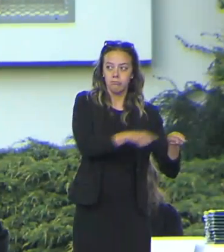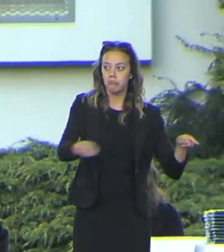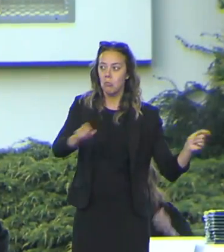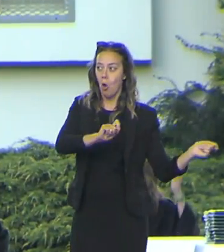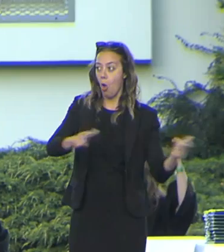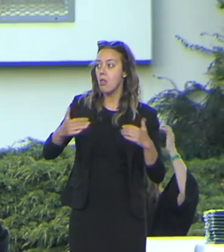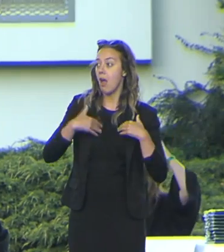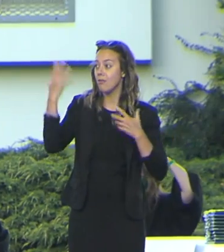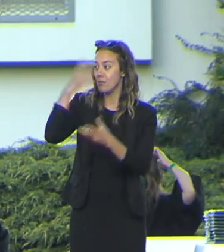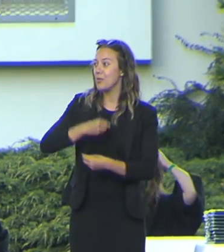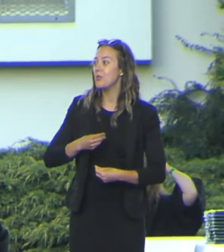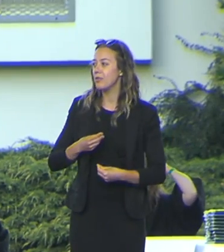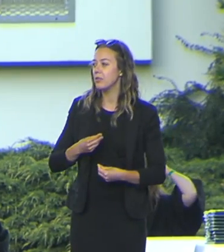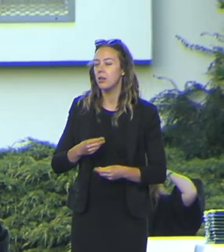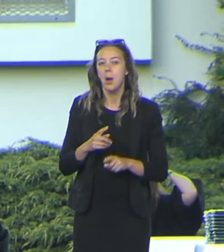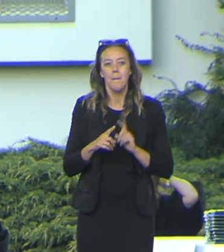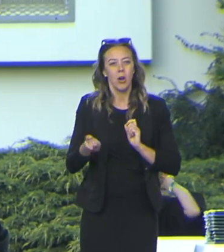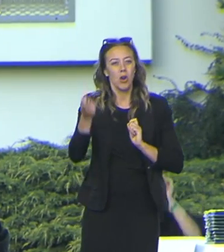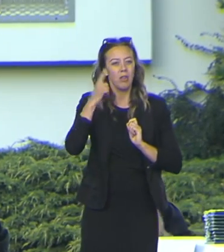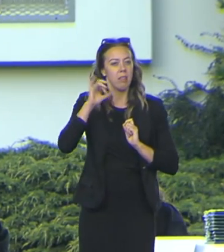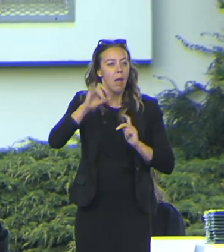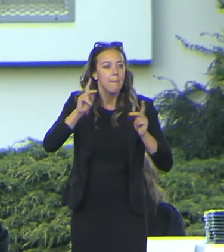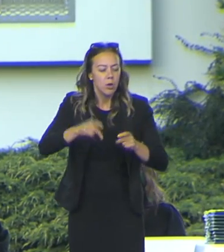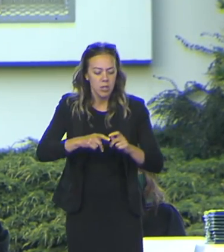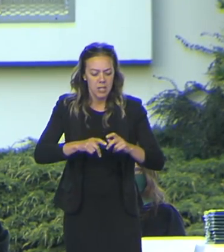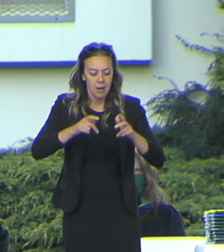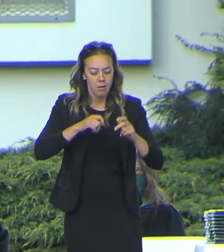But this takes intentional introspection and awareness.